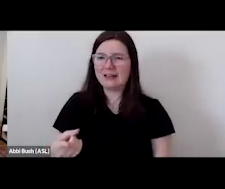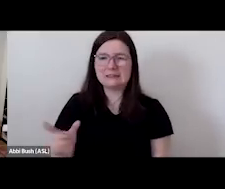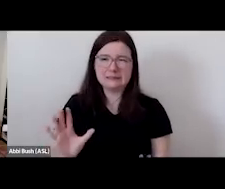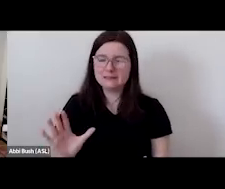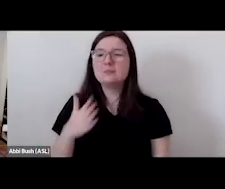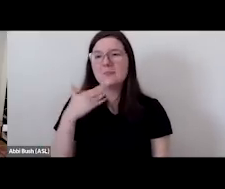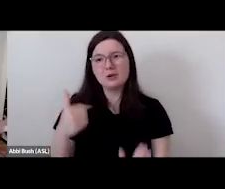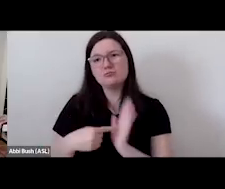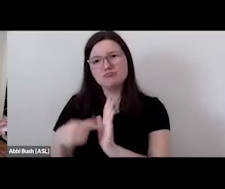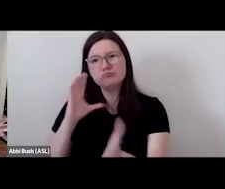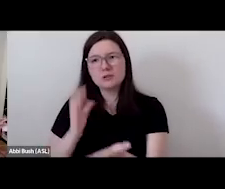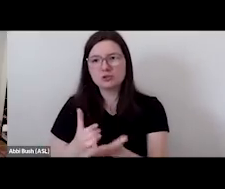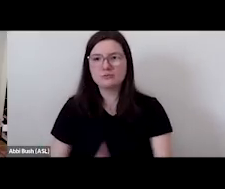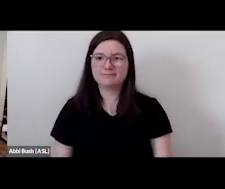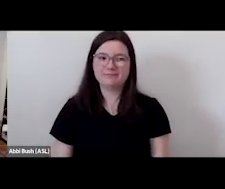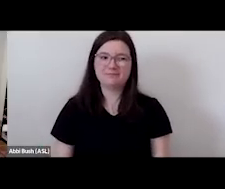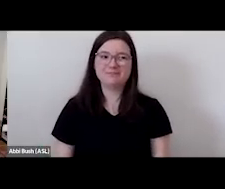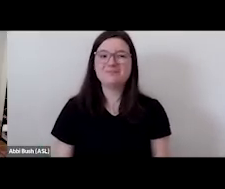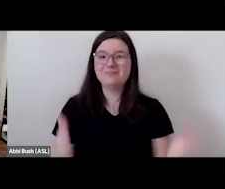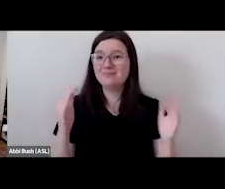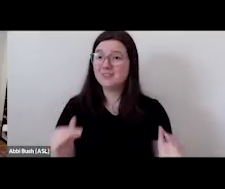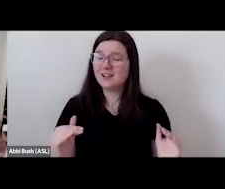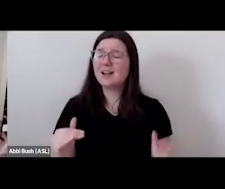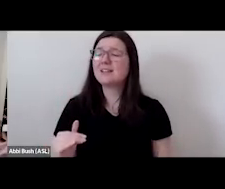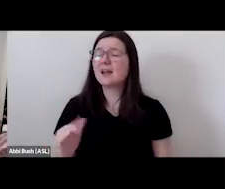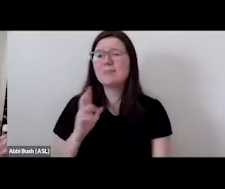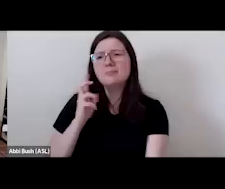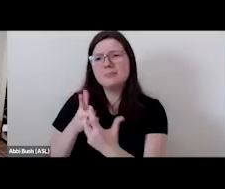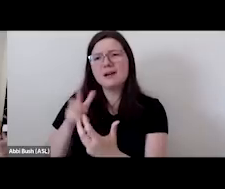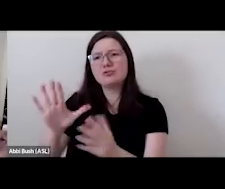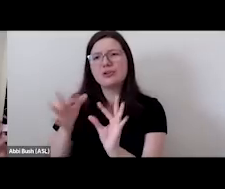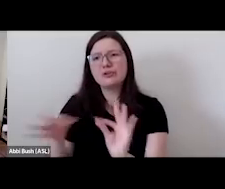you call everything in their space trash or you're like, what are like you don't really need any